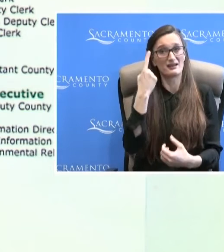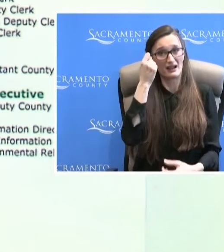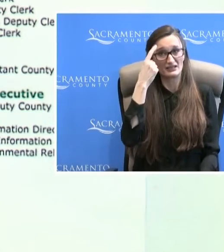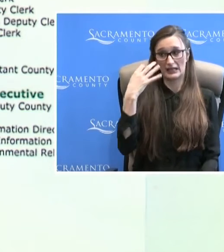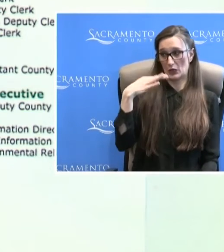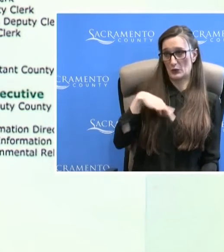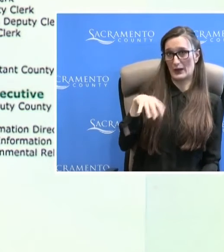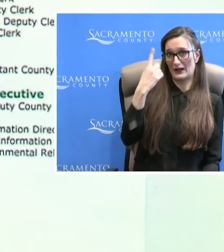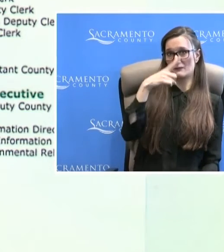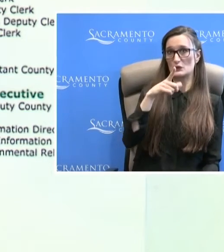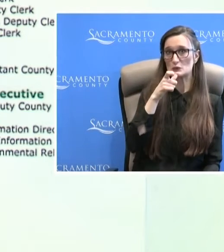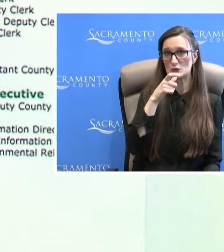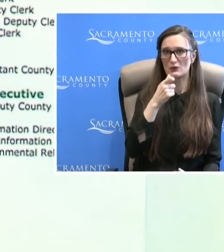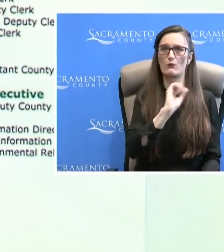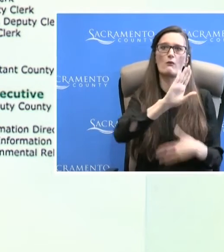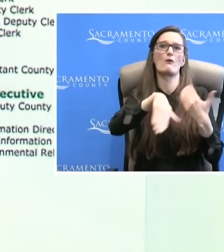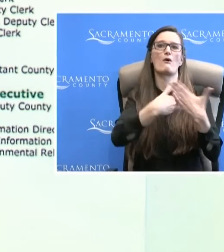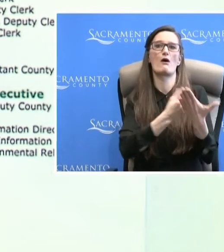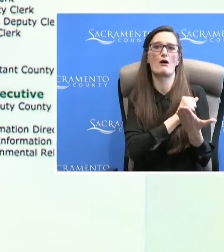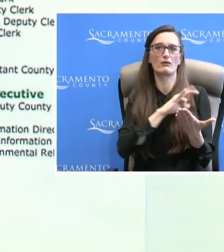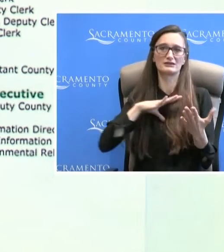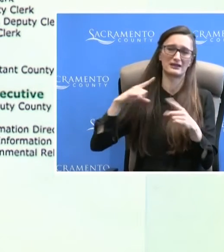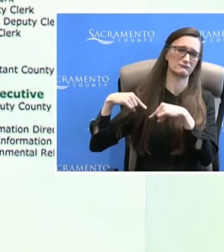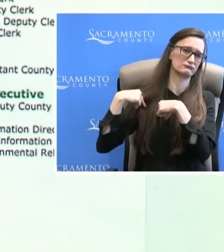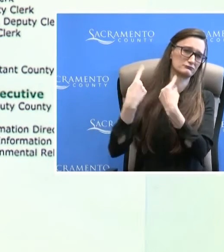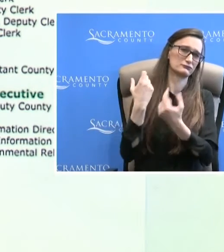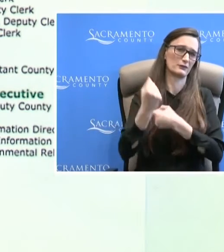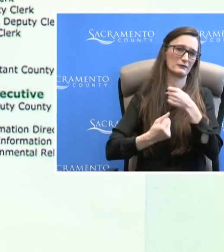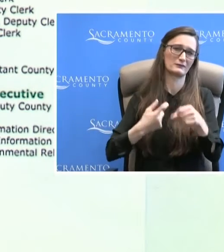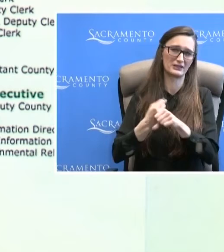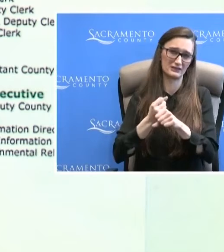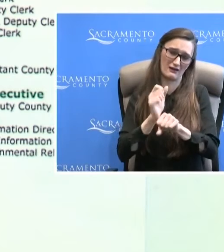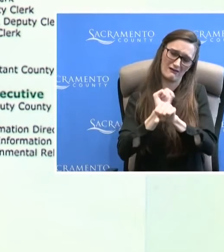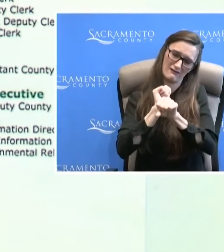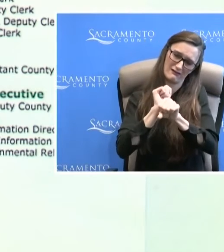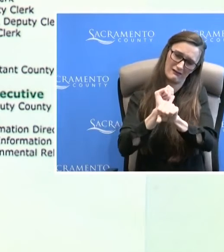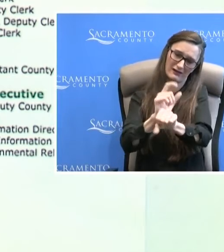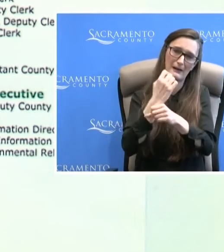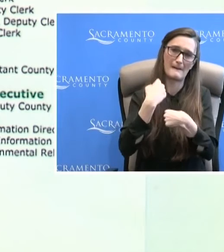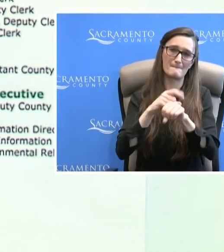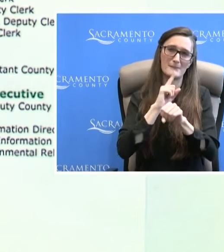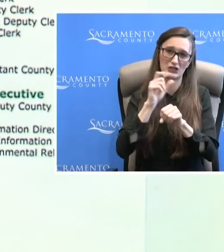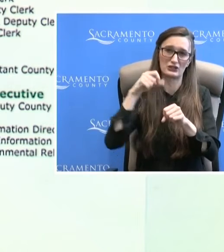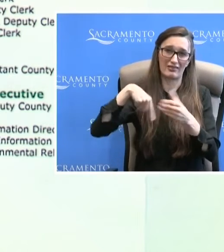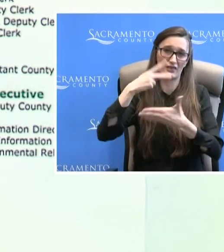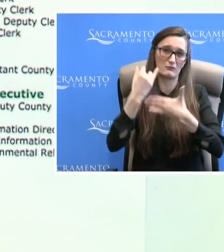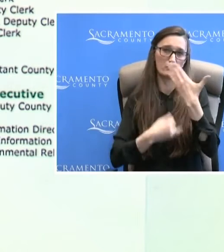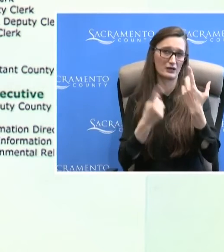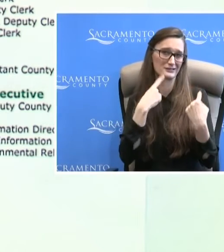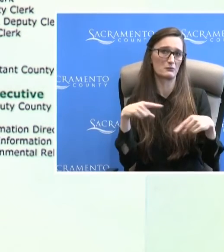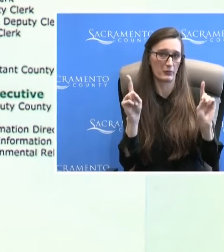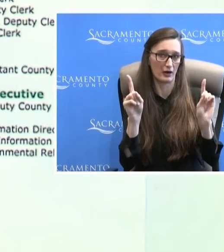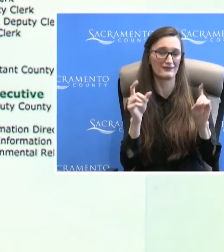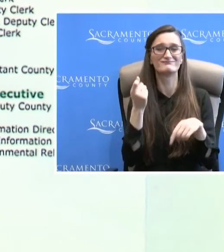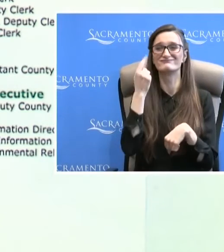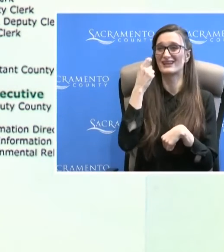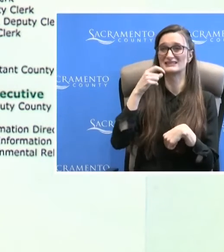That worked incredibly hard this past year to ensure the success of this project. Redistricting, as you know, is no small undertaking,